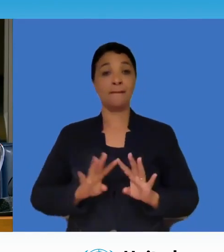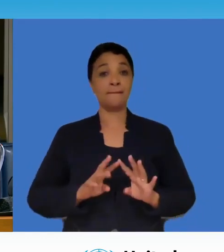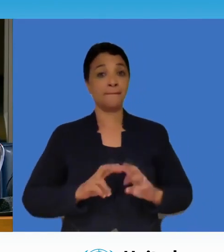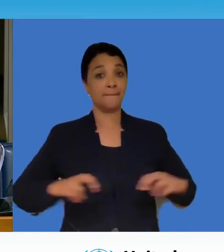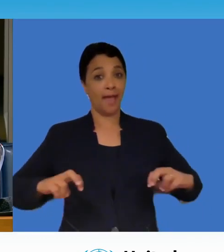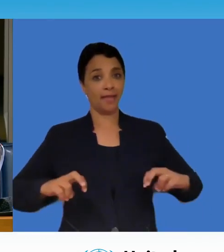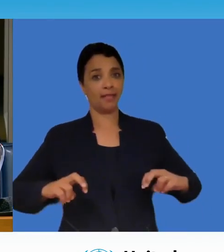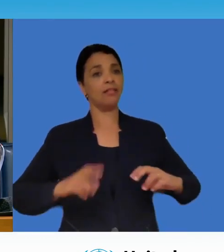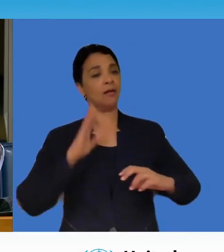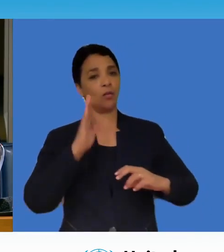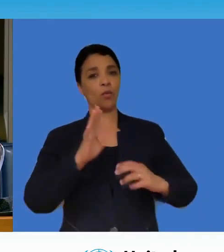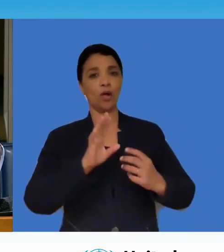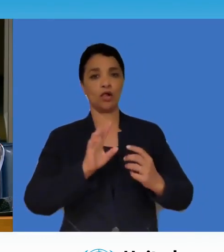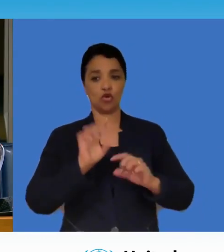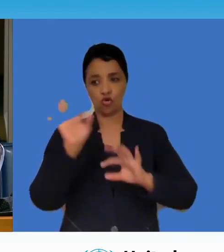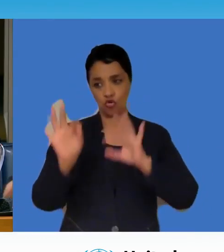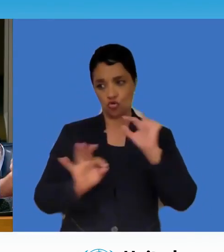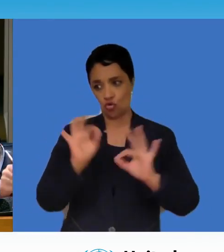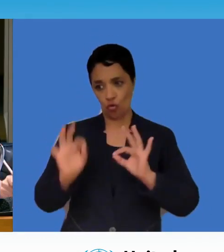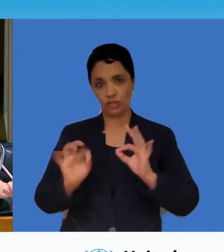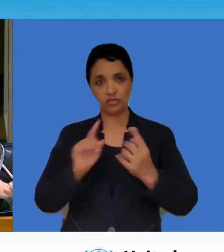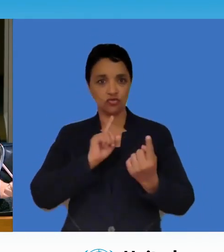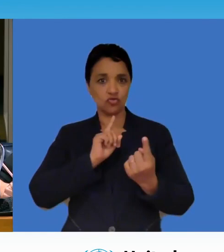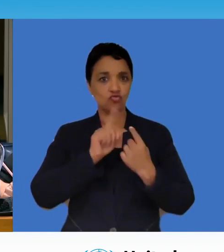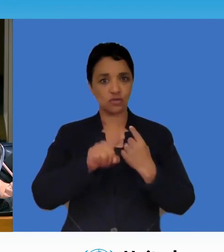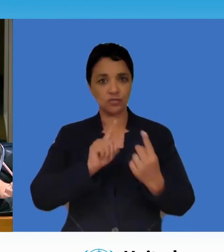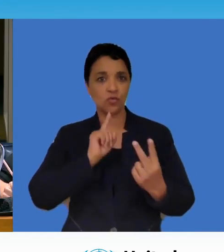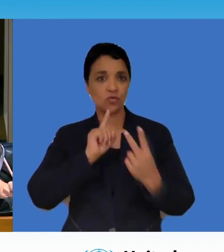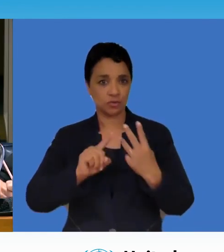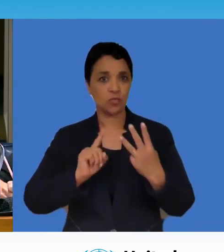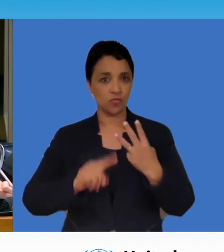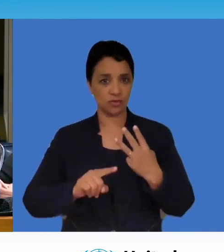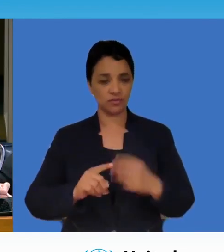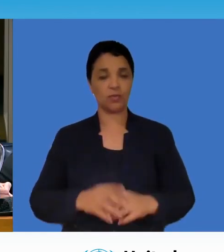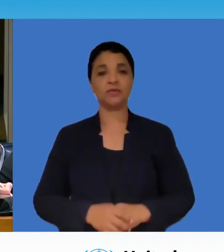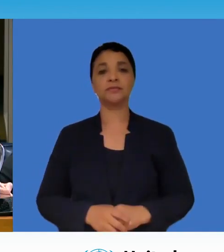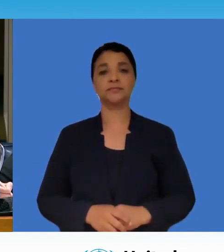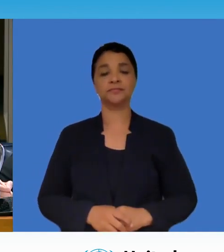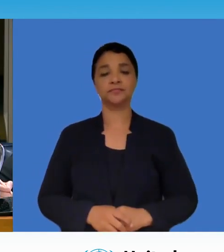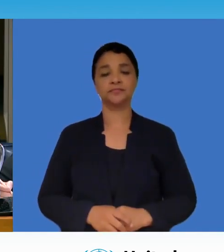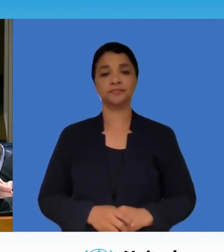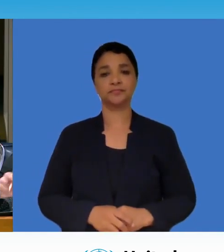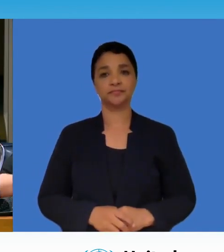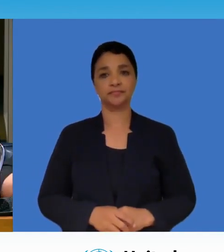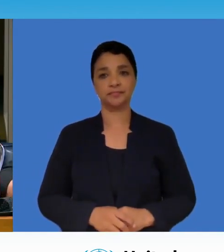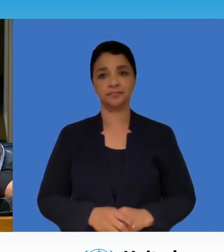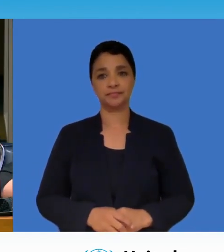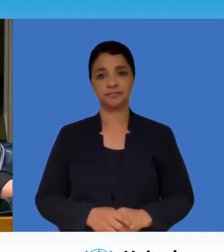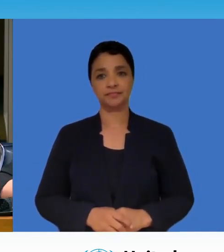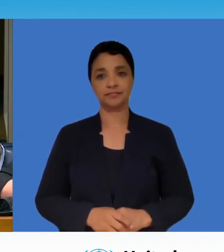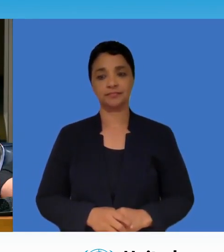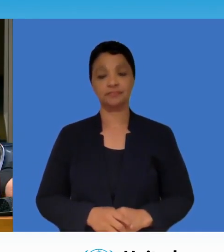the floor to our distinguish panelists to provide their responses to the questions raised we would